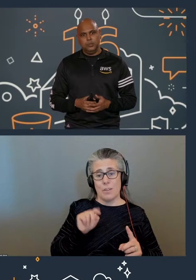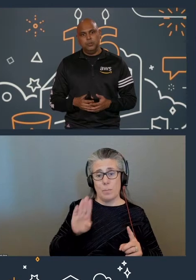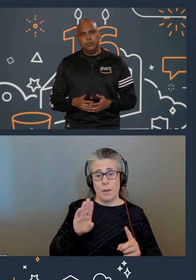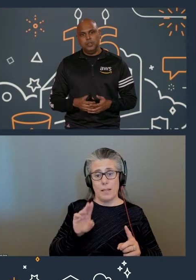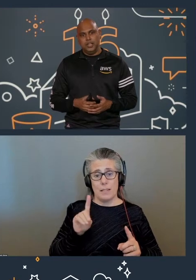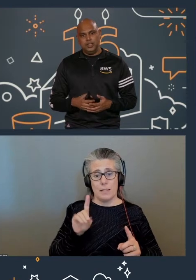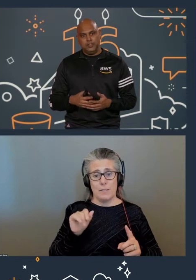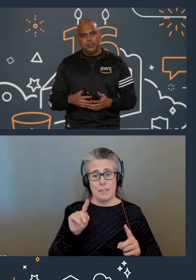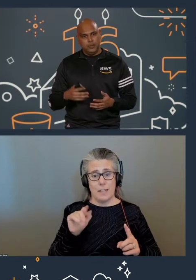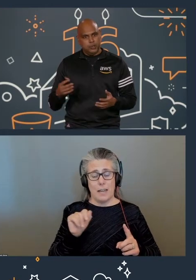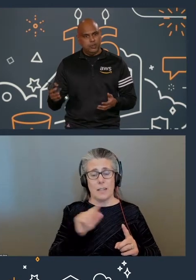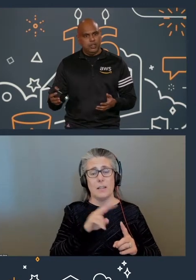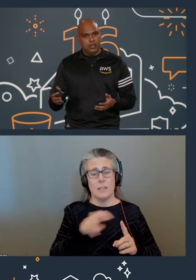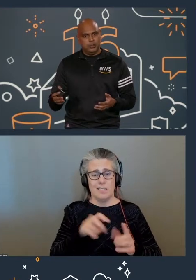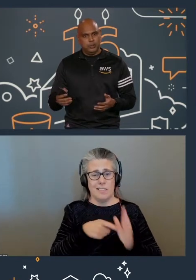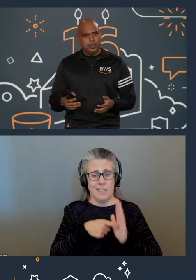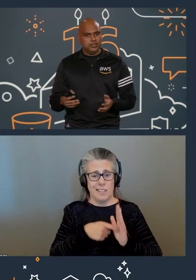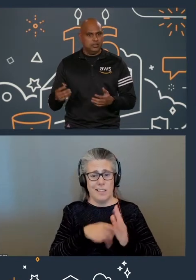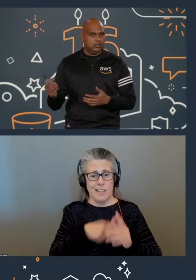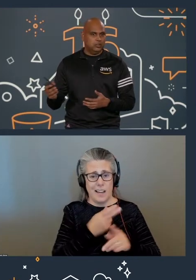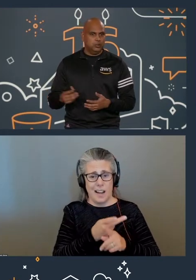to move data from your on-premises to AWS.